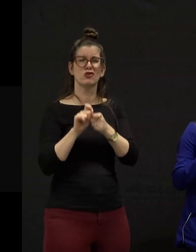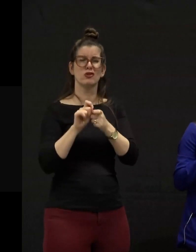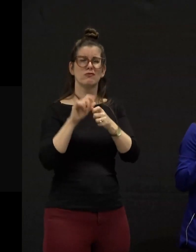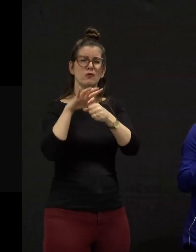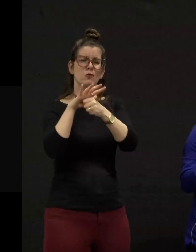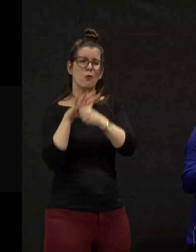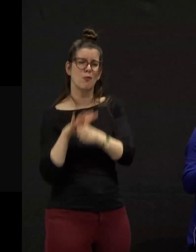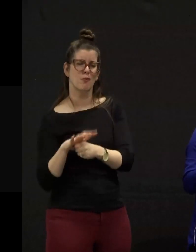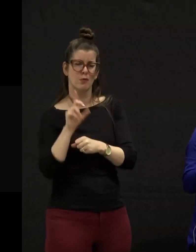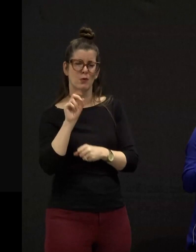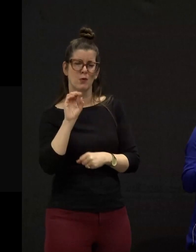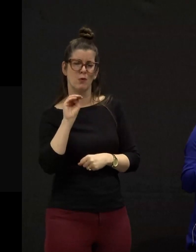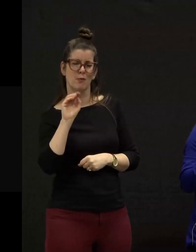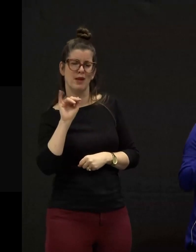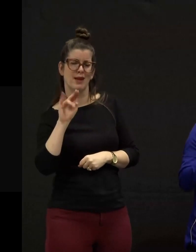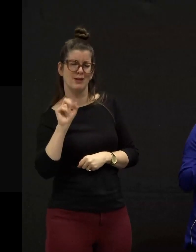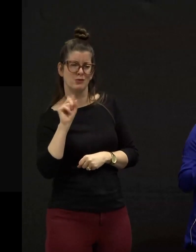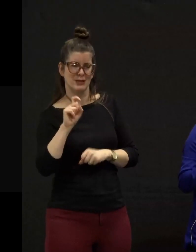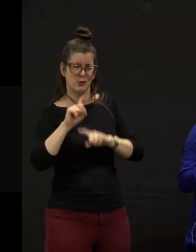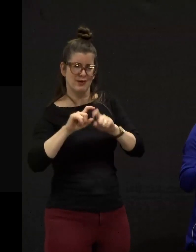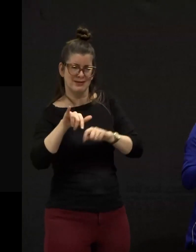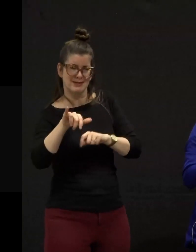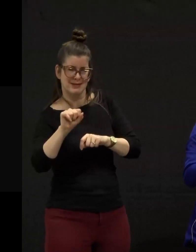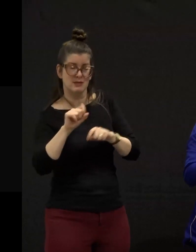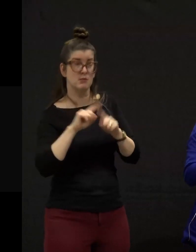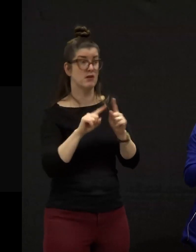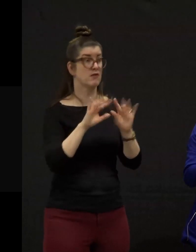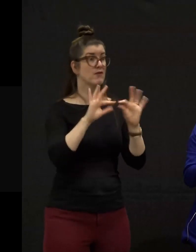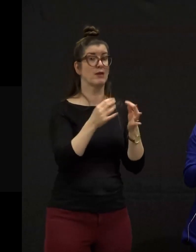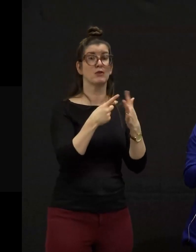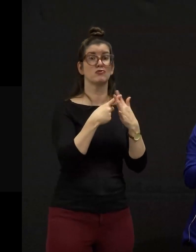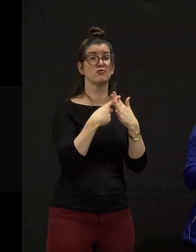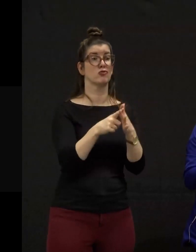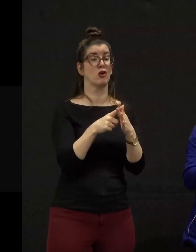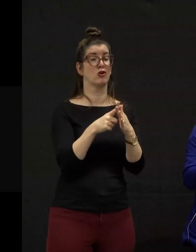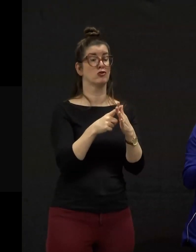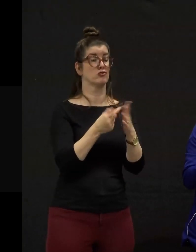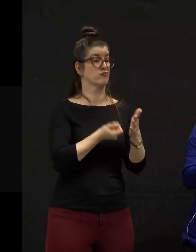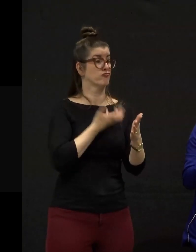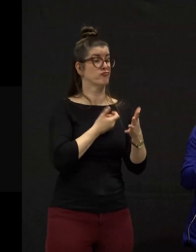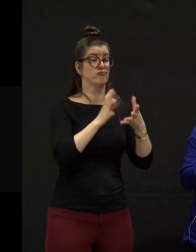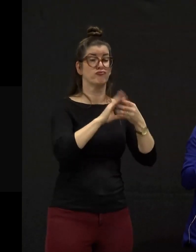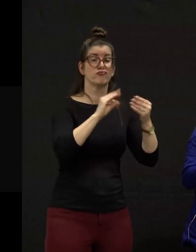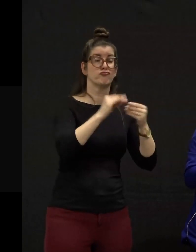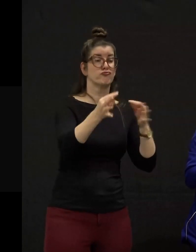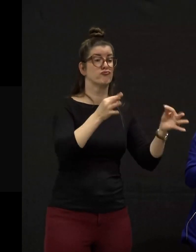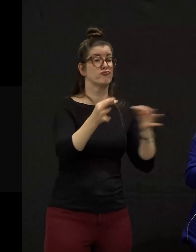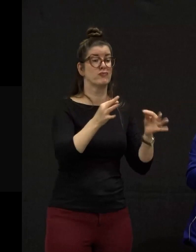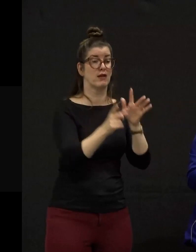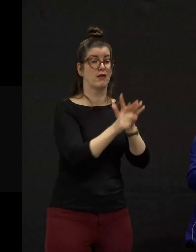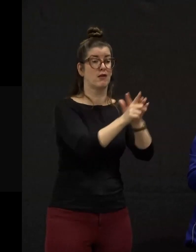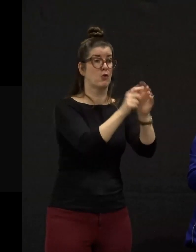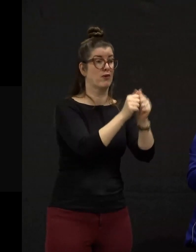we need to know about, but if the family starts sharing something that's coming up for them, we go with what they're sharing.